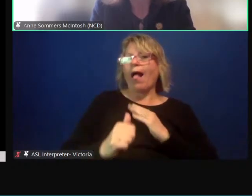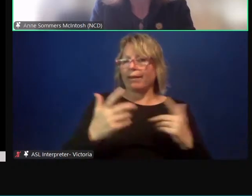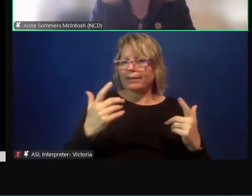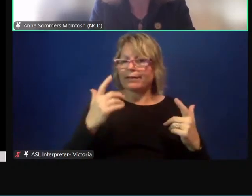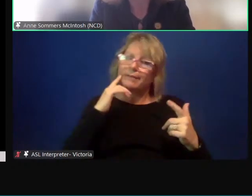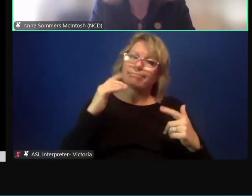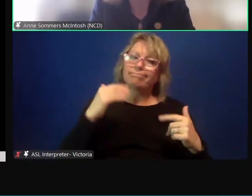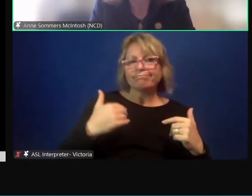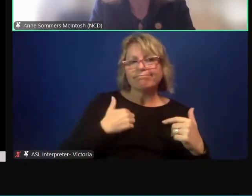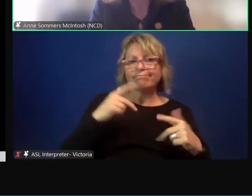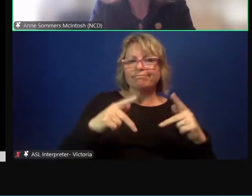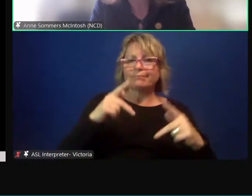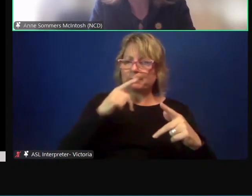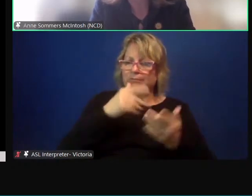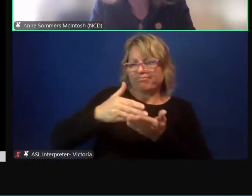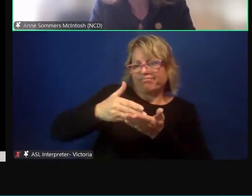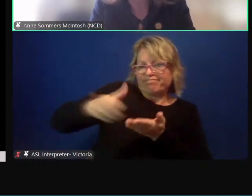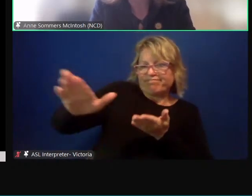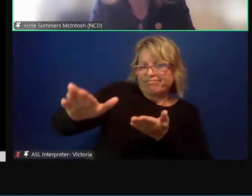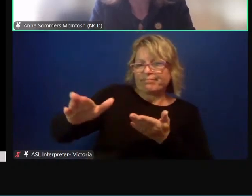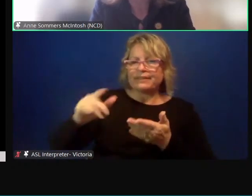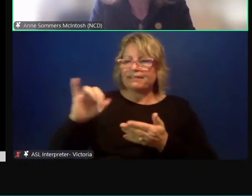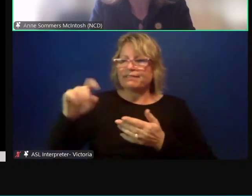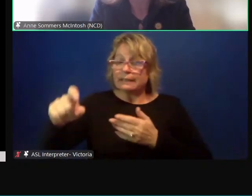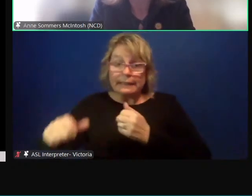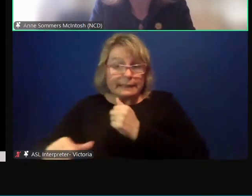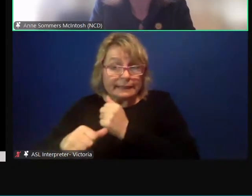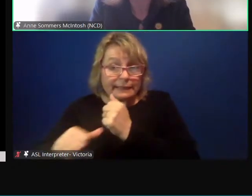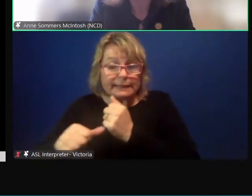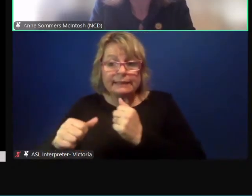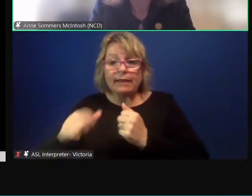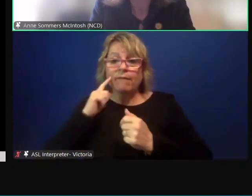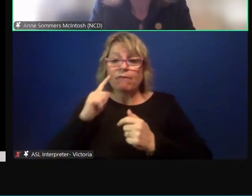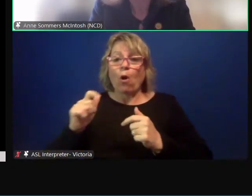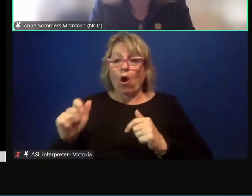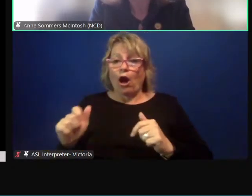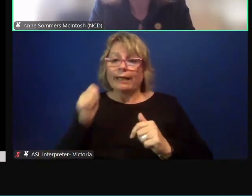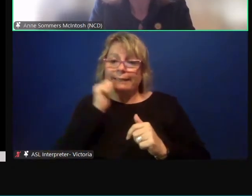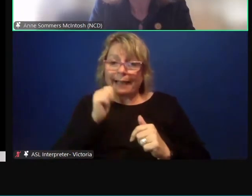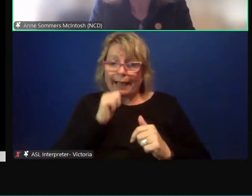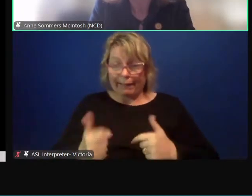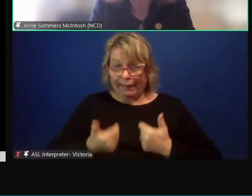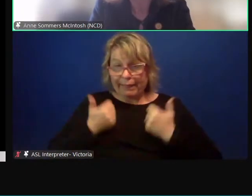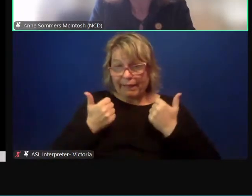Patients who required any assistance in activities of daily living or those with certain conditions